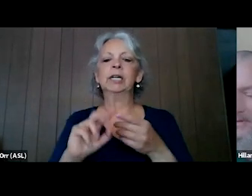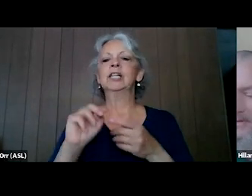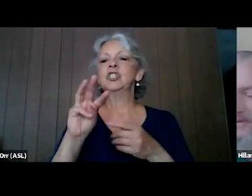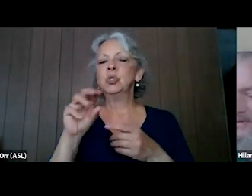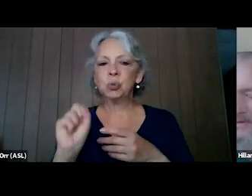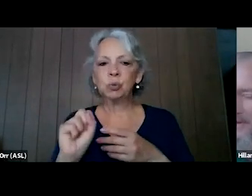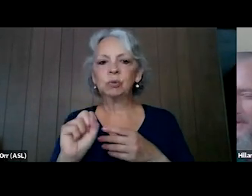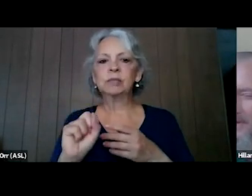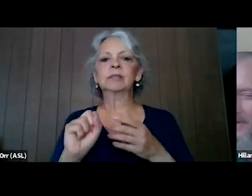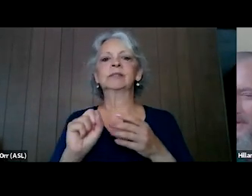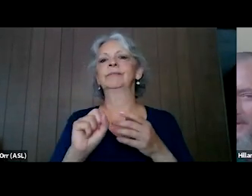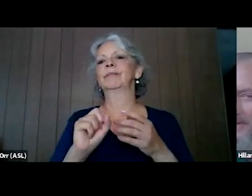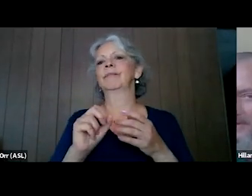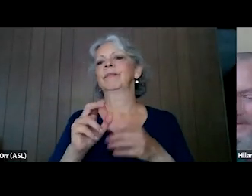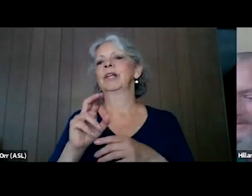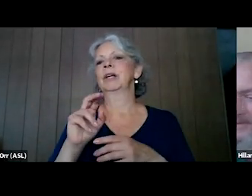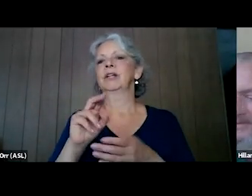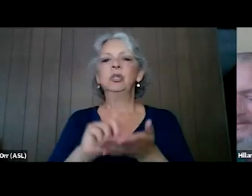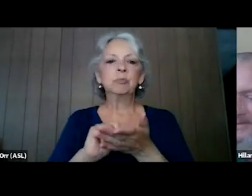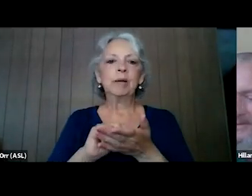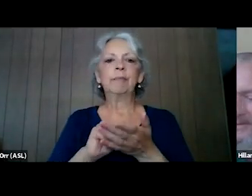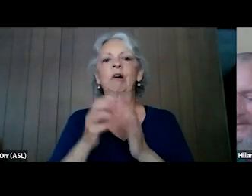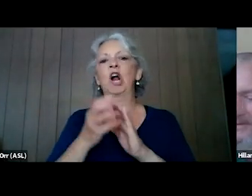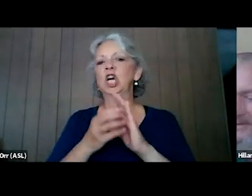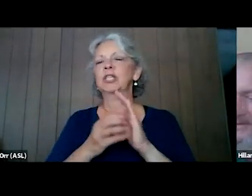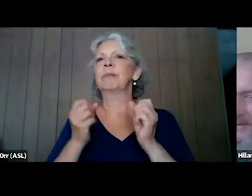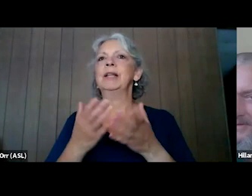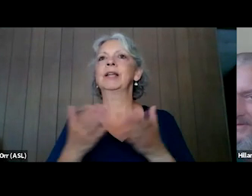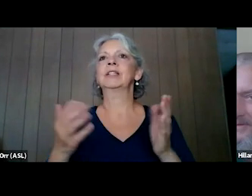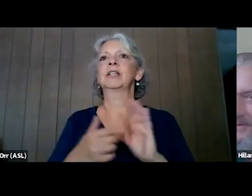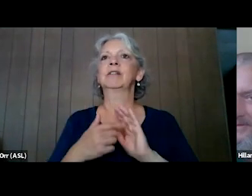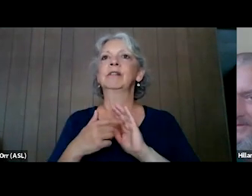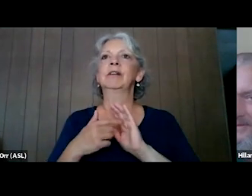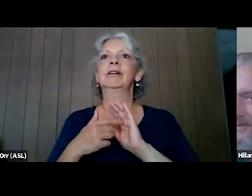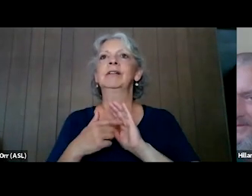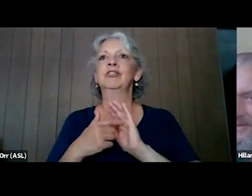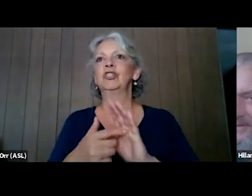you know, big newspaper articles. A lot of things have kind of showcased this idea of referring to xanq